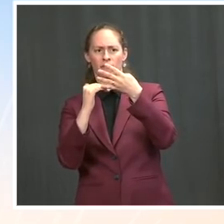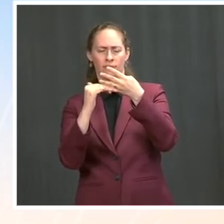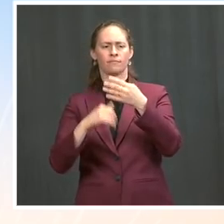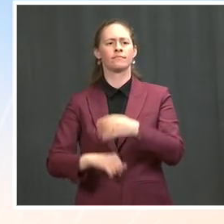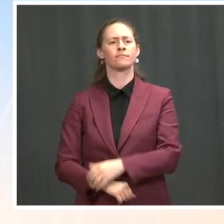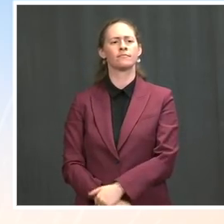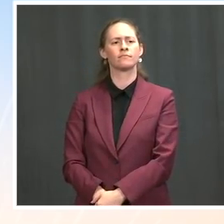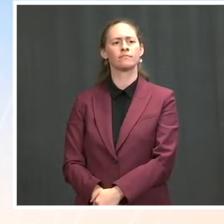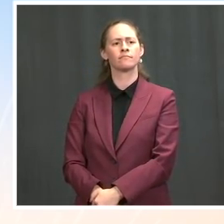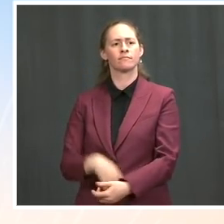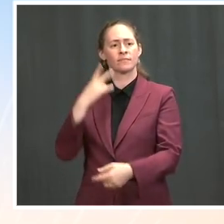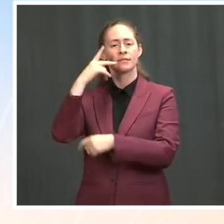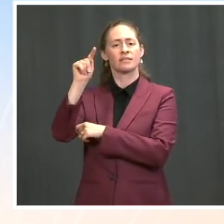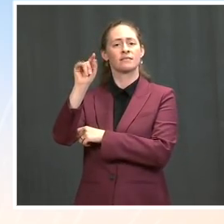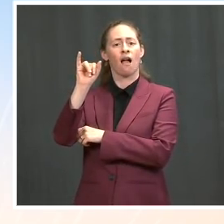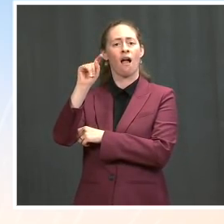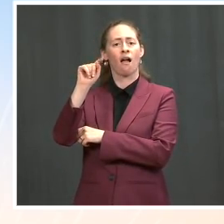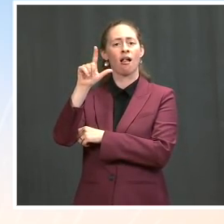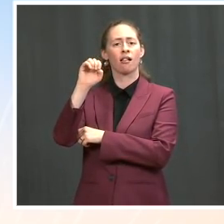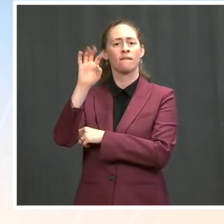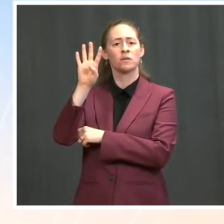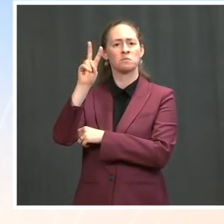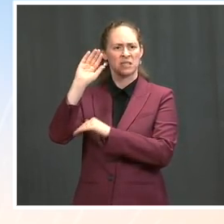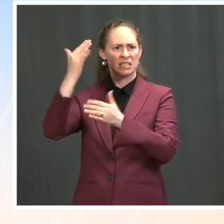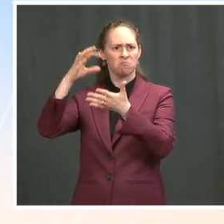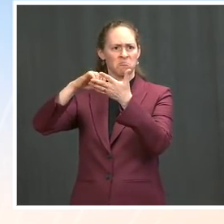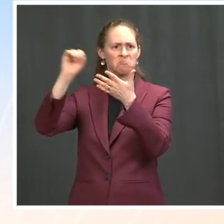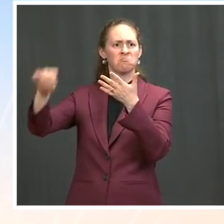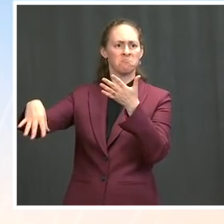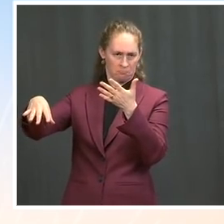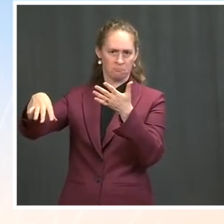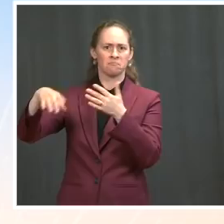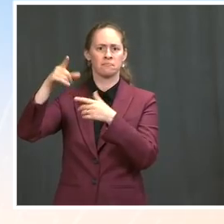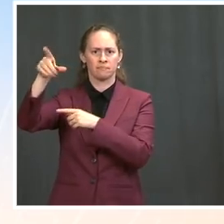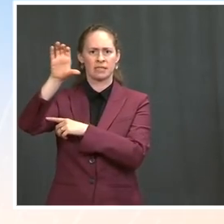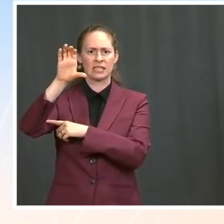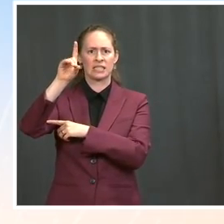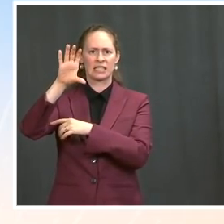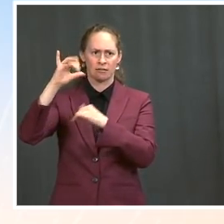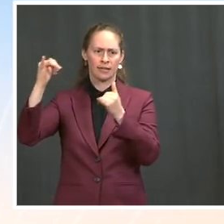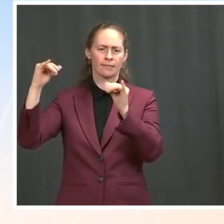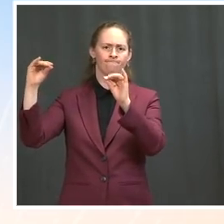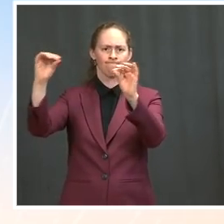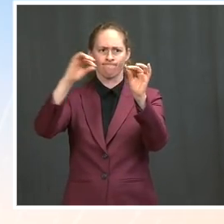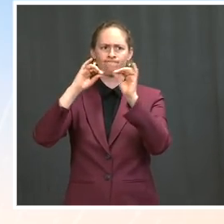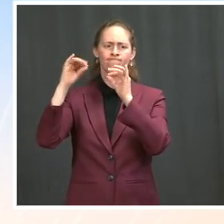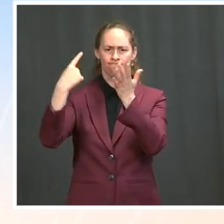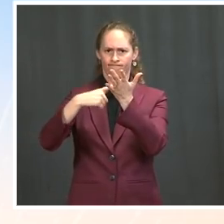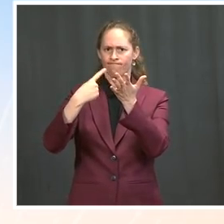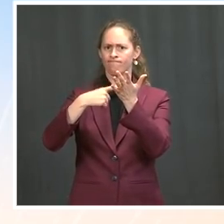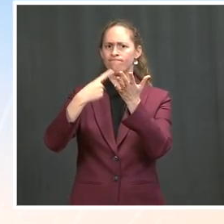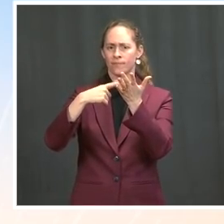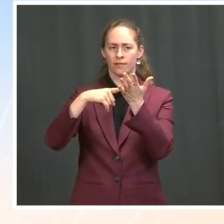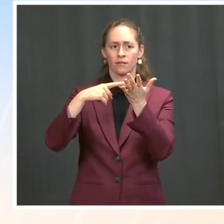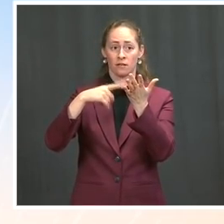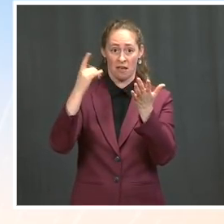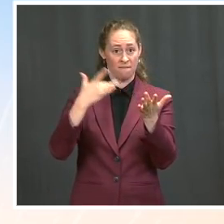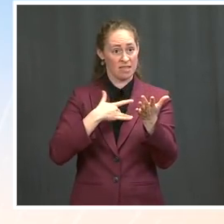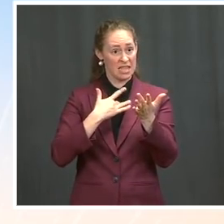CDC is also referring to White House on this. Does the White House see that as a realistic timeline for potentially lifting Title 42?